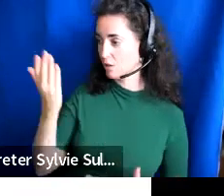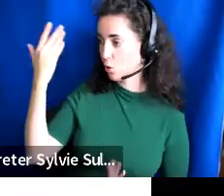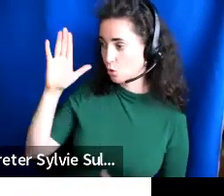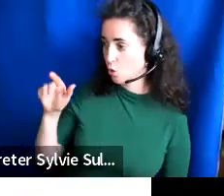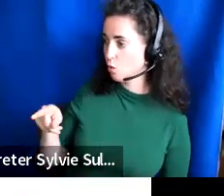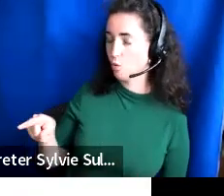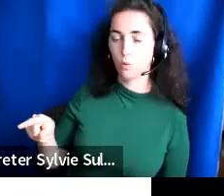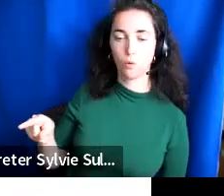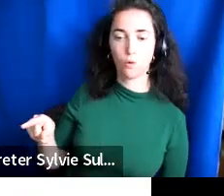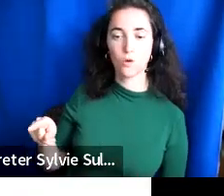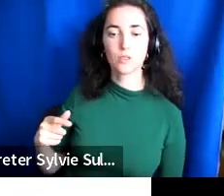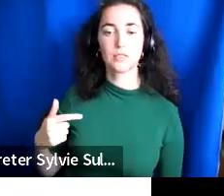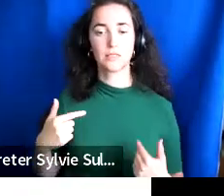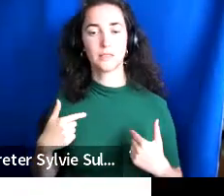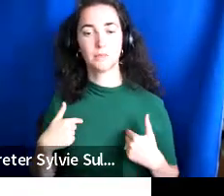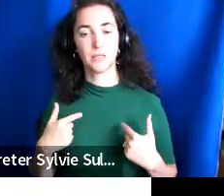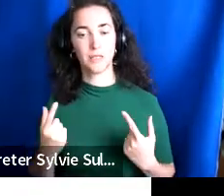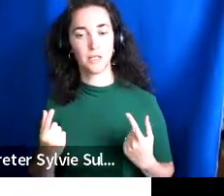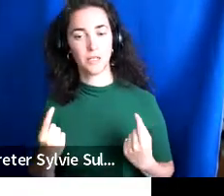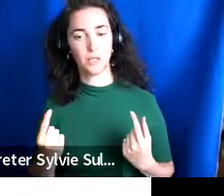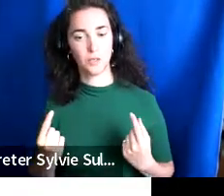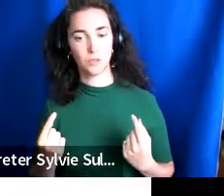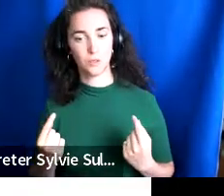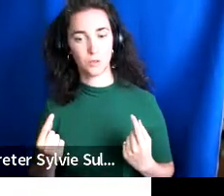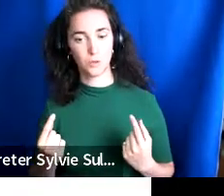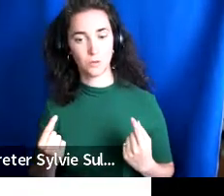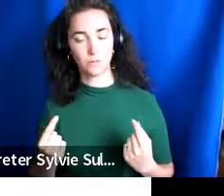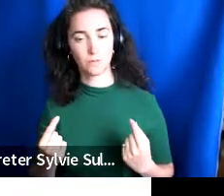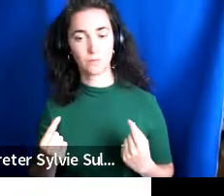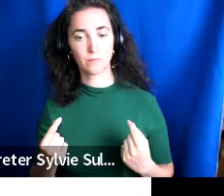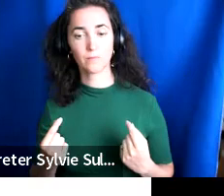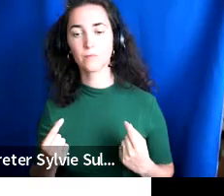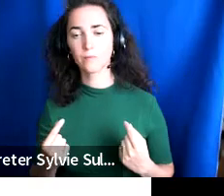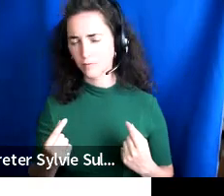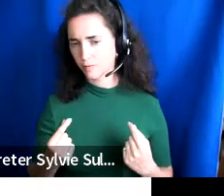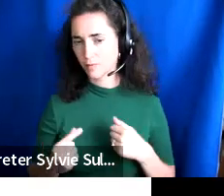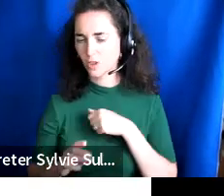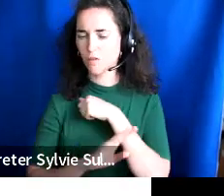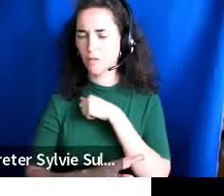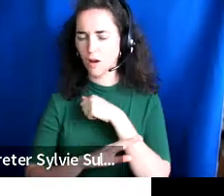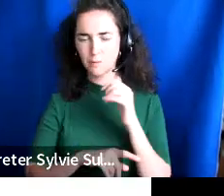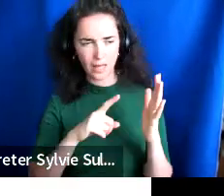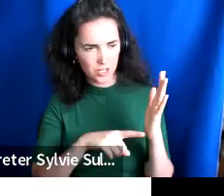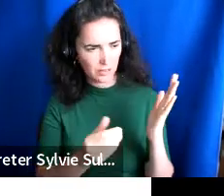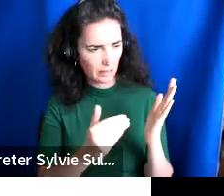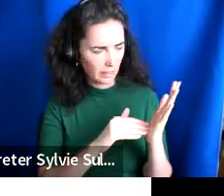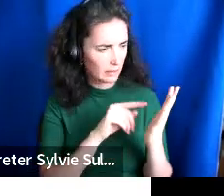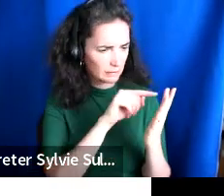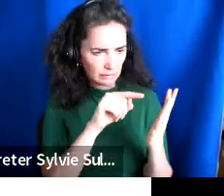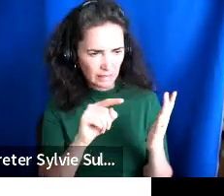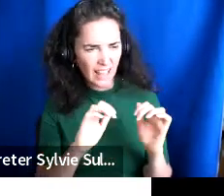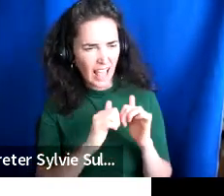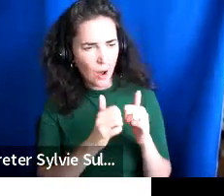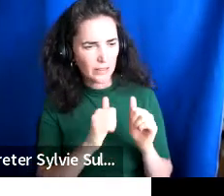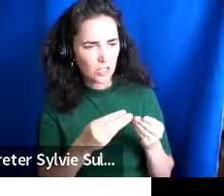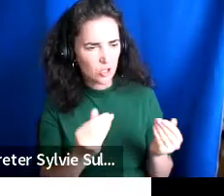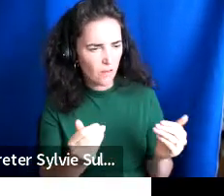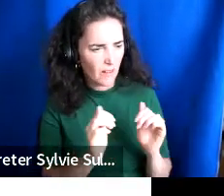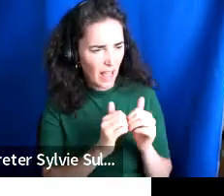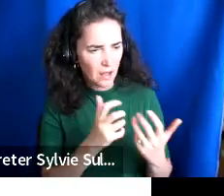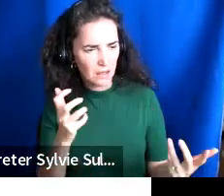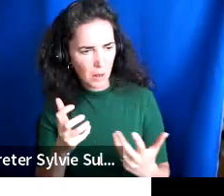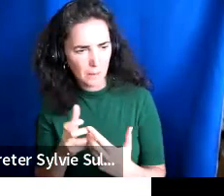So again i'll go this part and revisit this part, and you begin to find feasible solutions to make things more disability friendly.